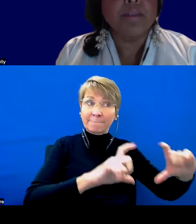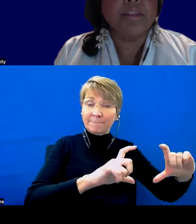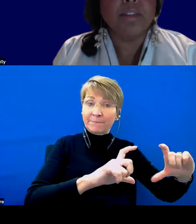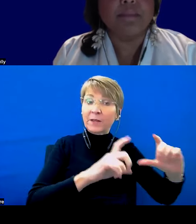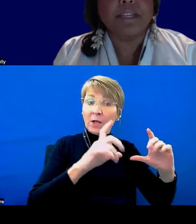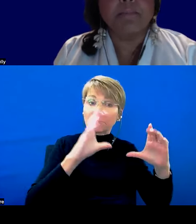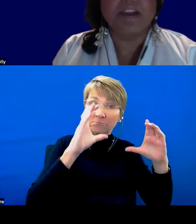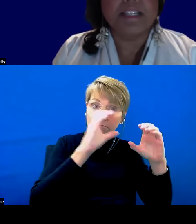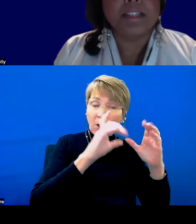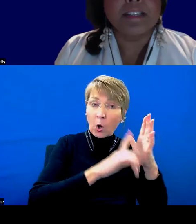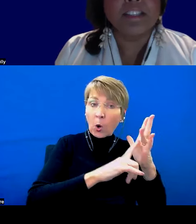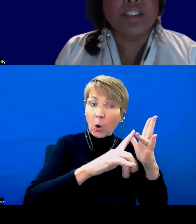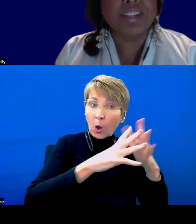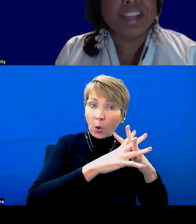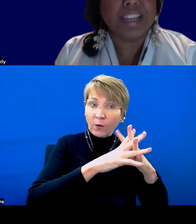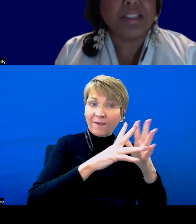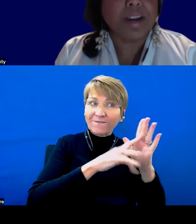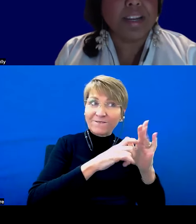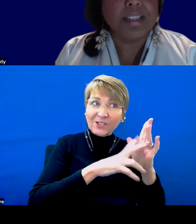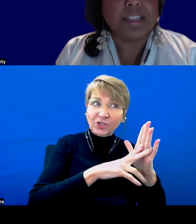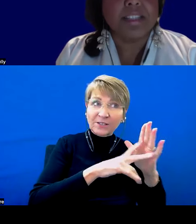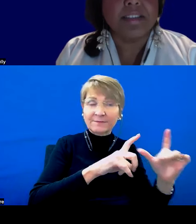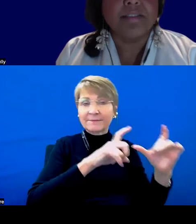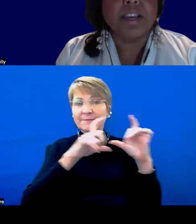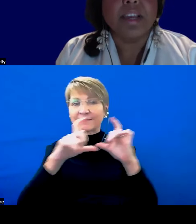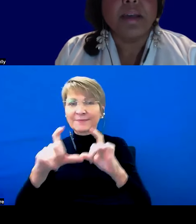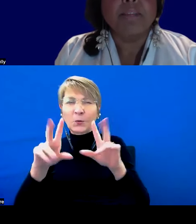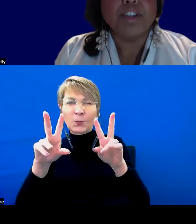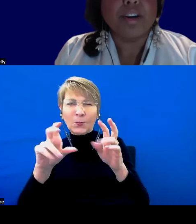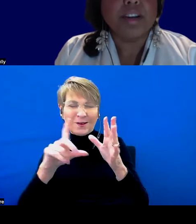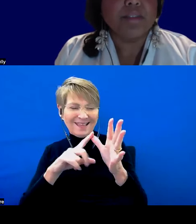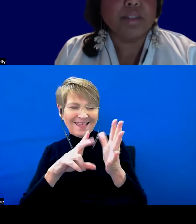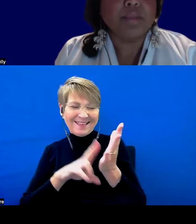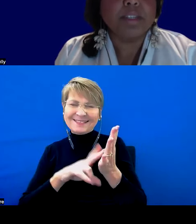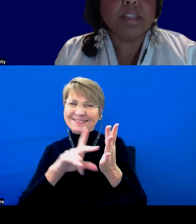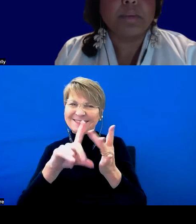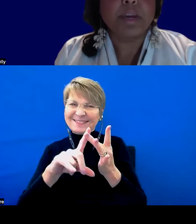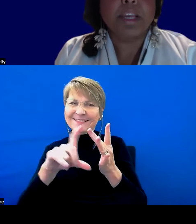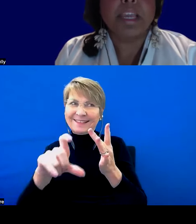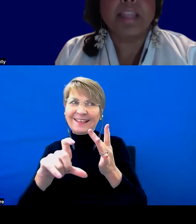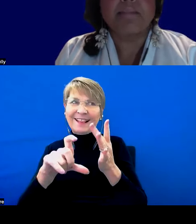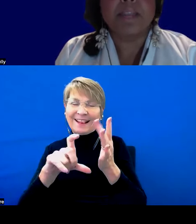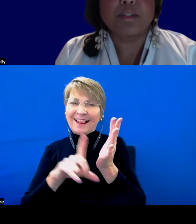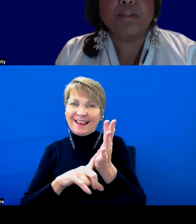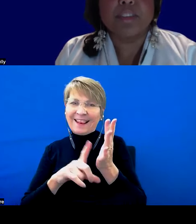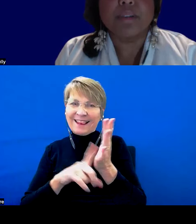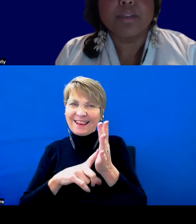orthoptic practice generally is quite extensive. Majority of orthoptists work in the medical field